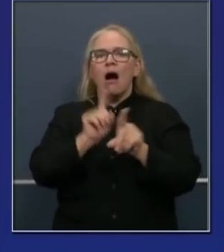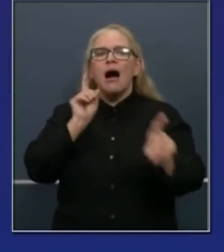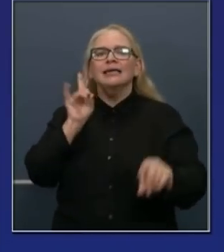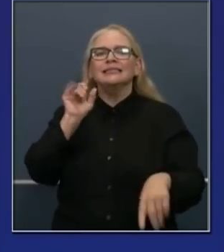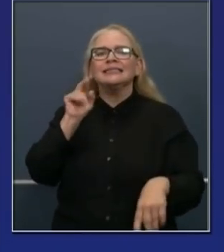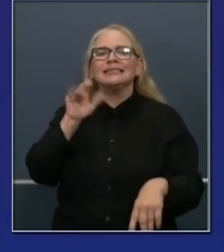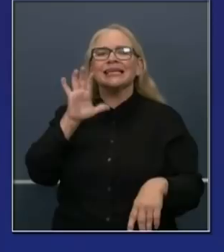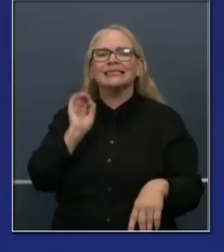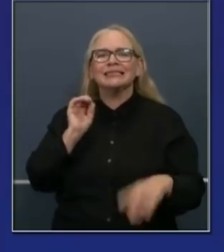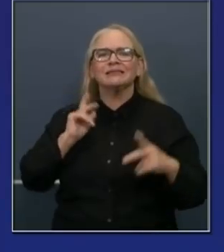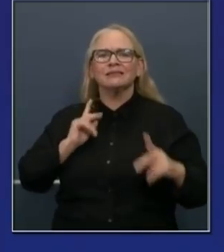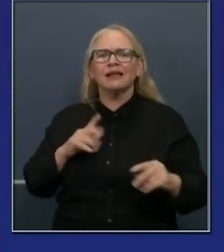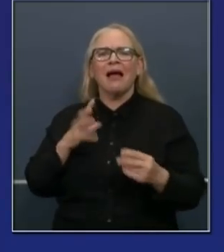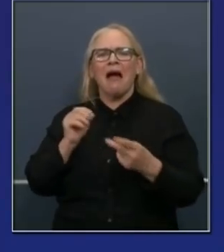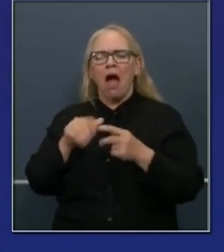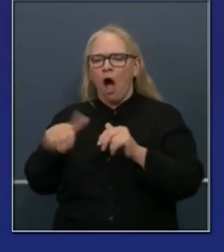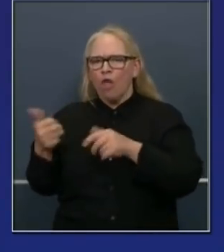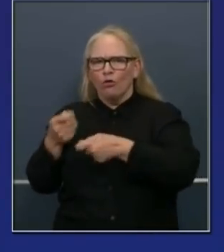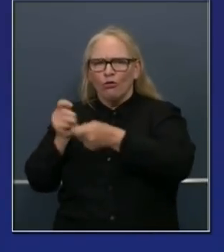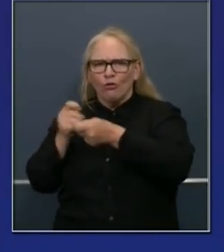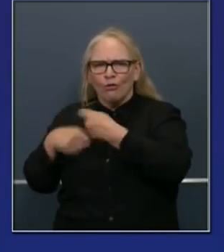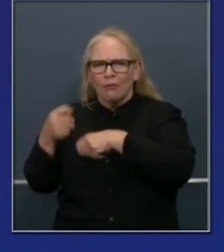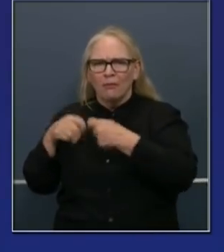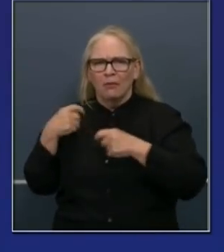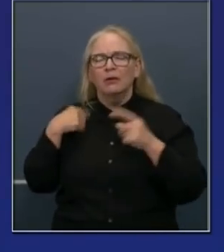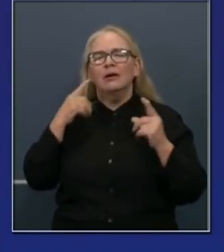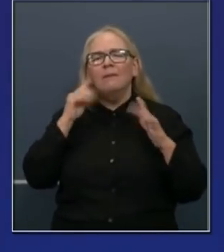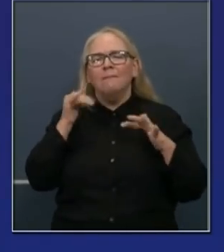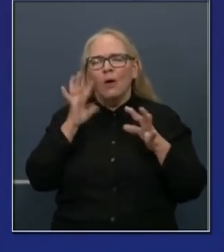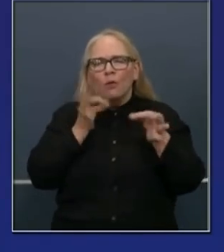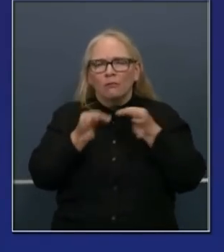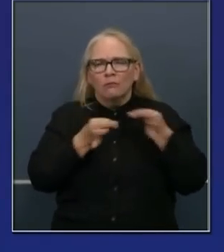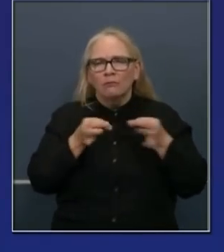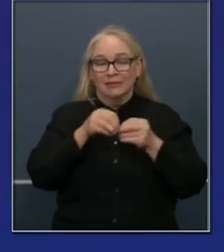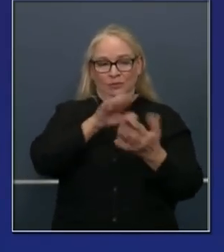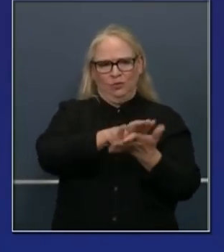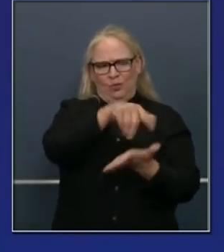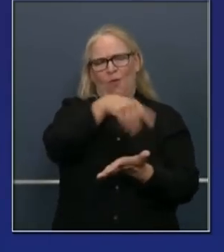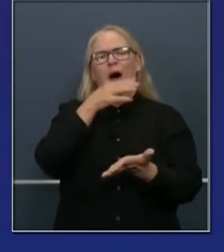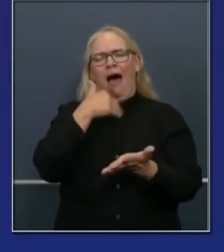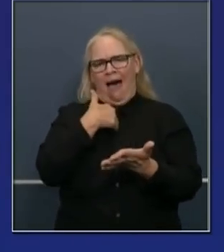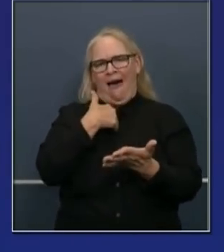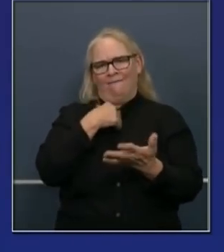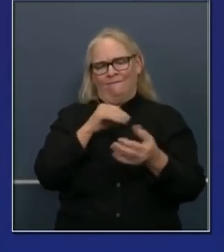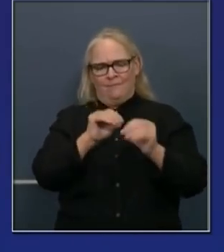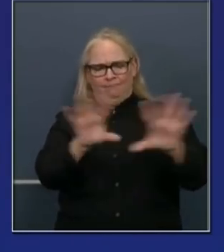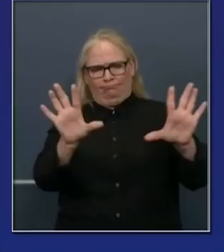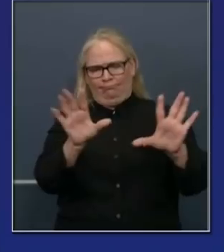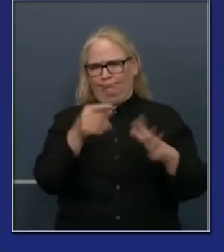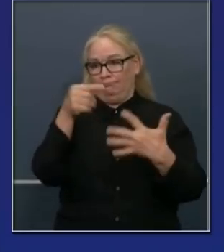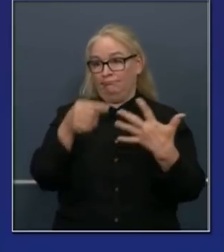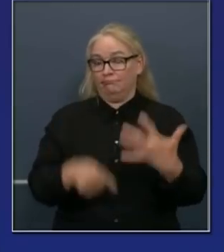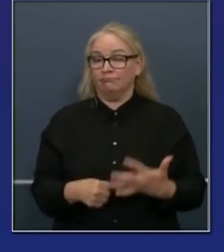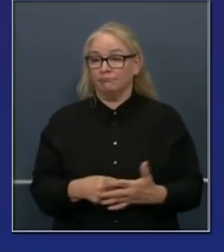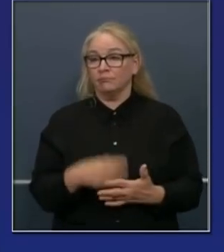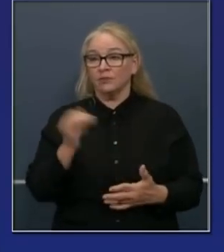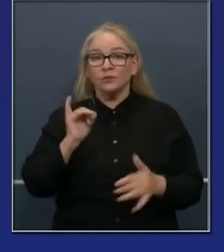SOME CLARIFICATION AND SOME CONSTRUCTIVE GUIDANCE ON PHYSICAL DISTANCING AND OTHER ADAPTATIONS WE EXPECT TO SEE